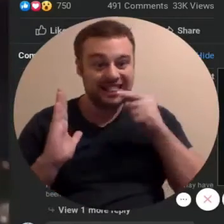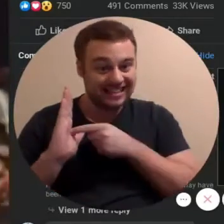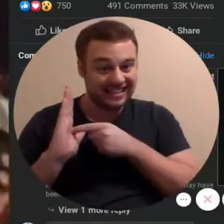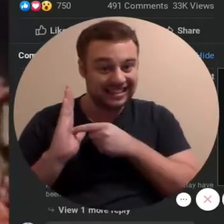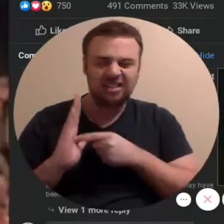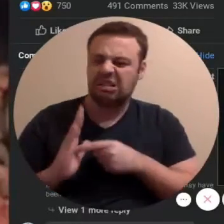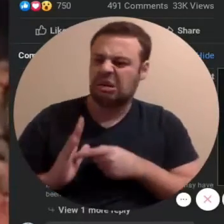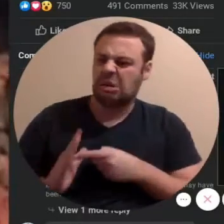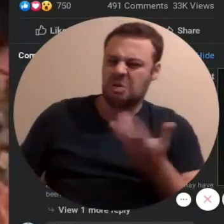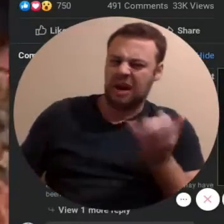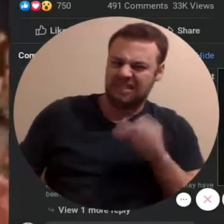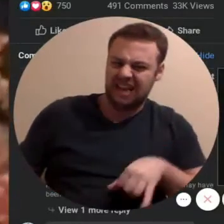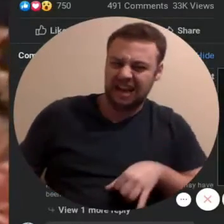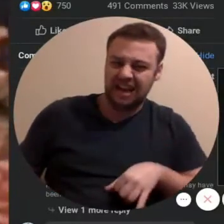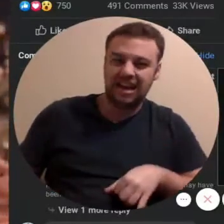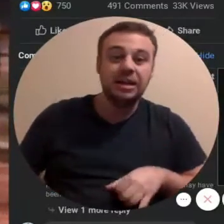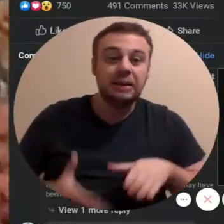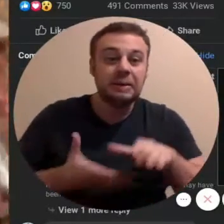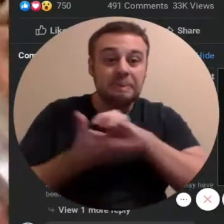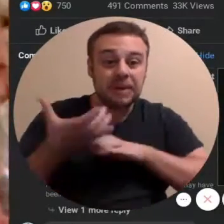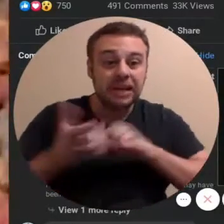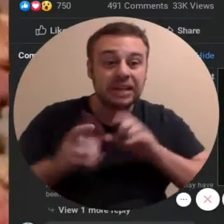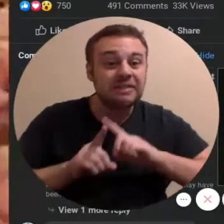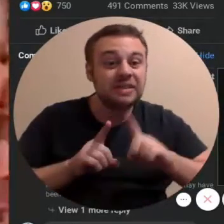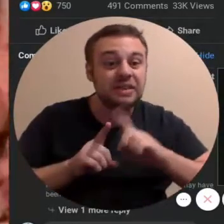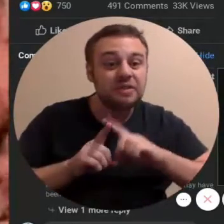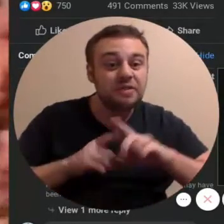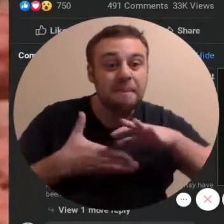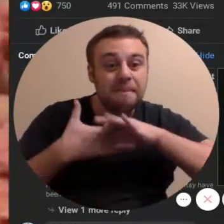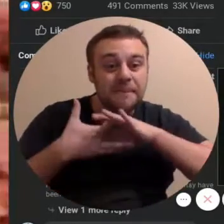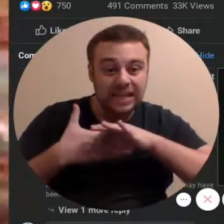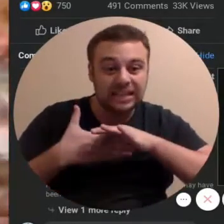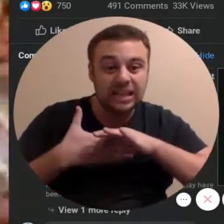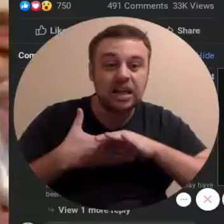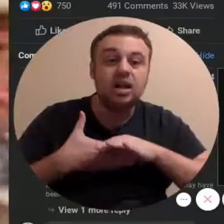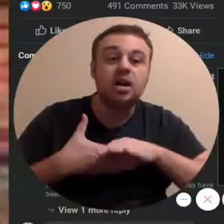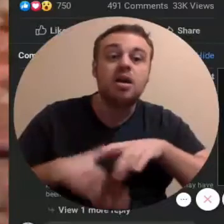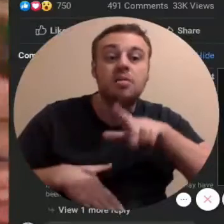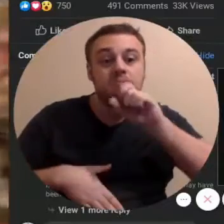This is a mixture of meat- bird of prey meat, fish- salmon, capelin...